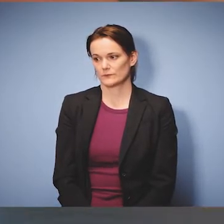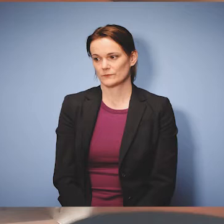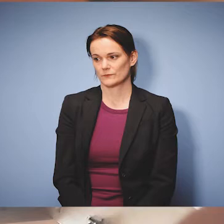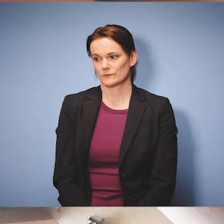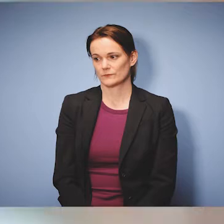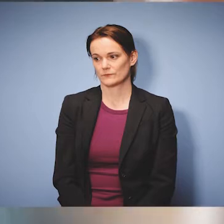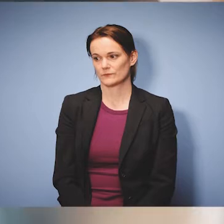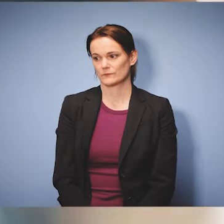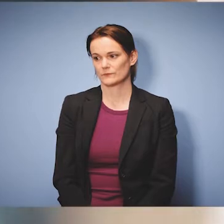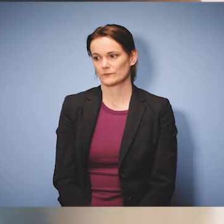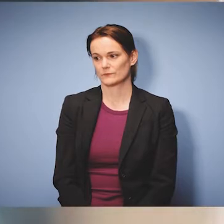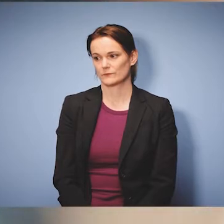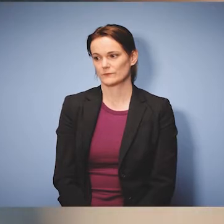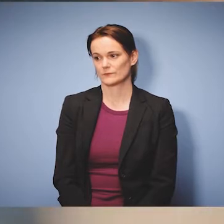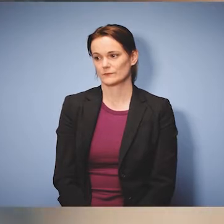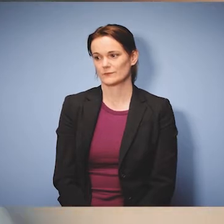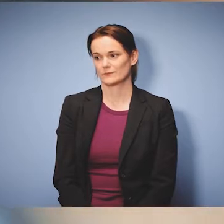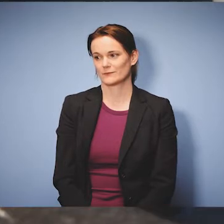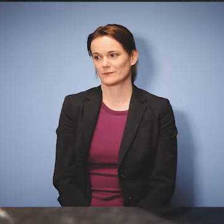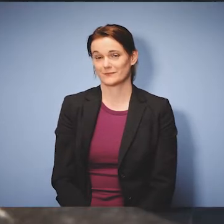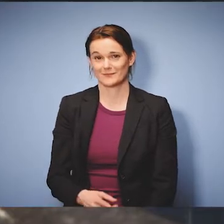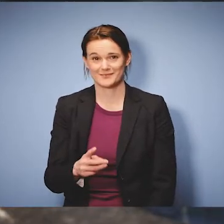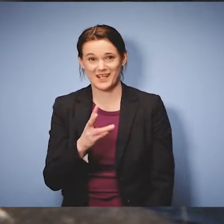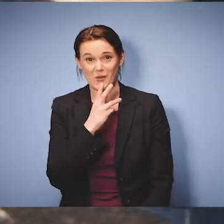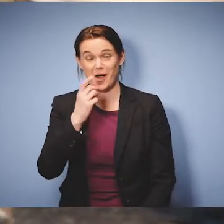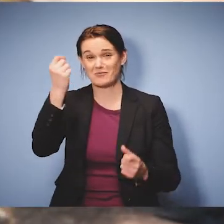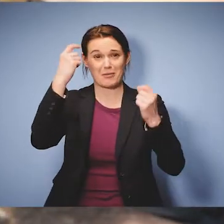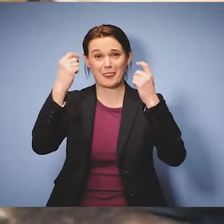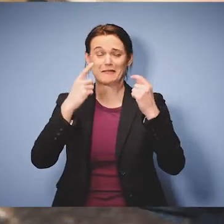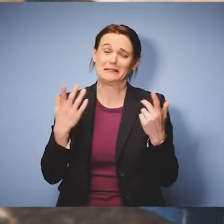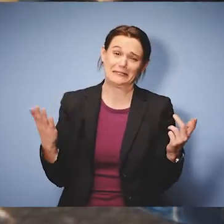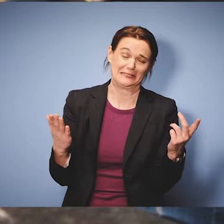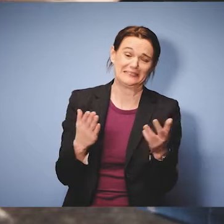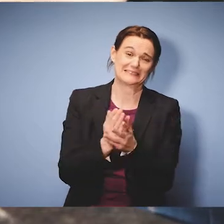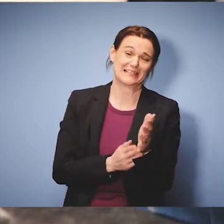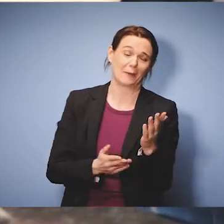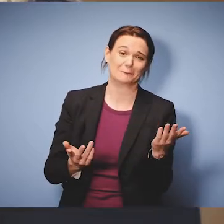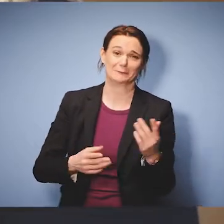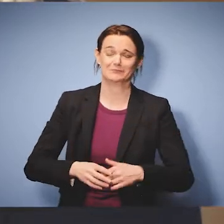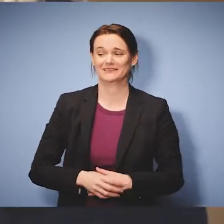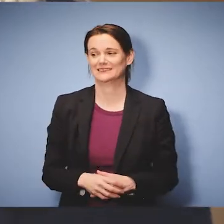There. [Rhonda] There we go. You didn't get too wet did you Justin? [Justin] I did get a little bit of water, yeah